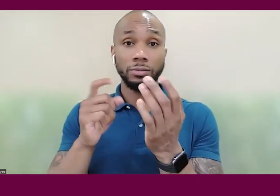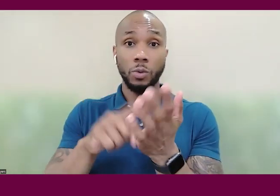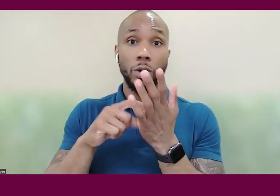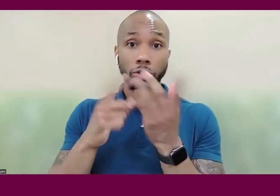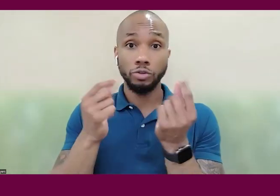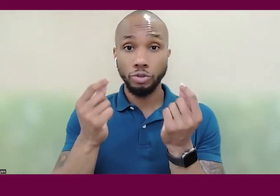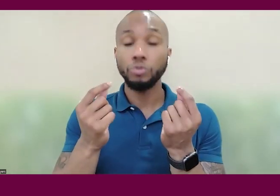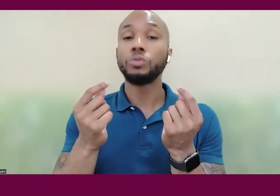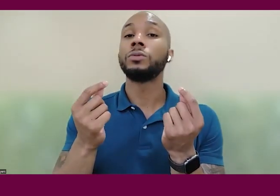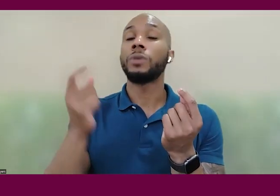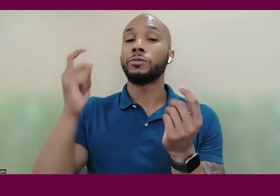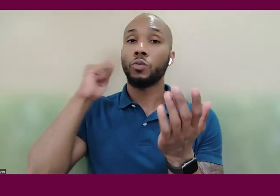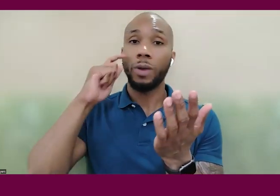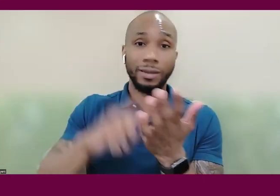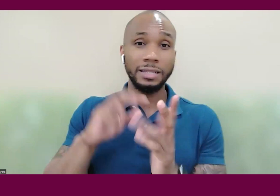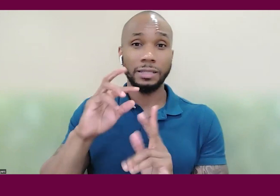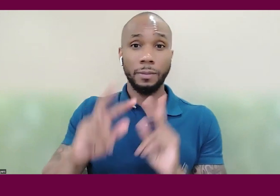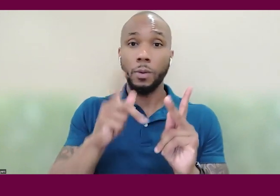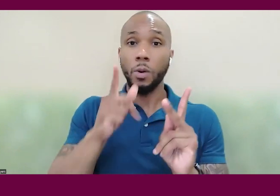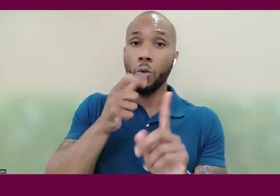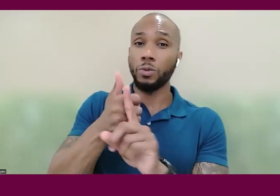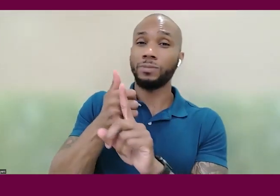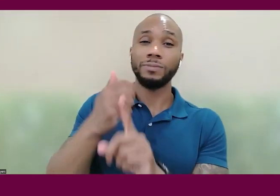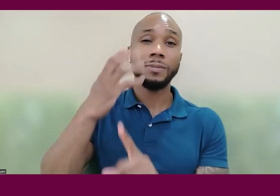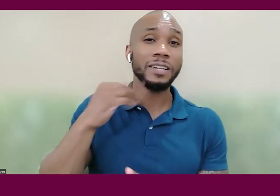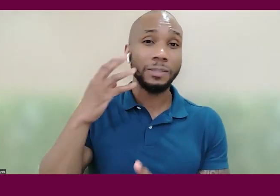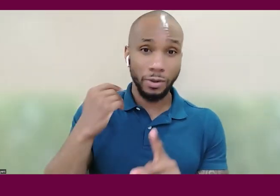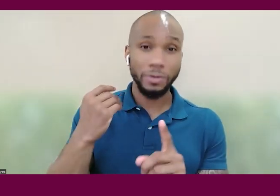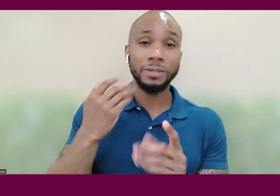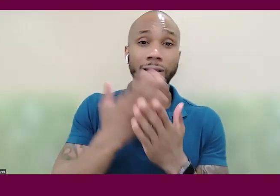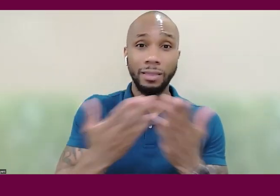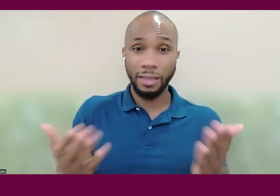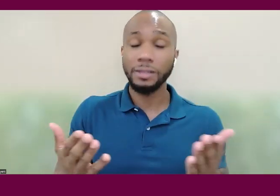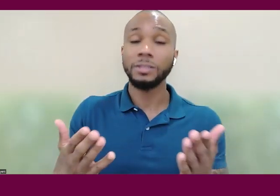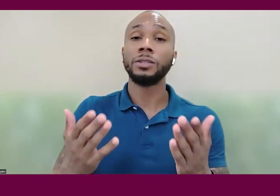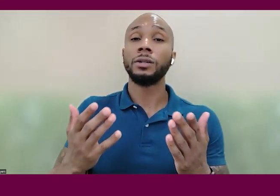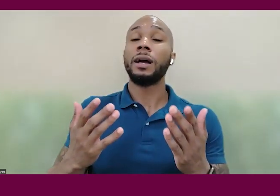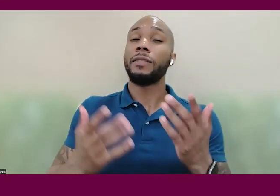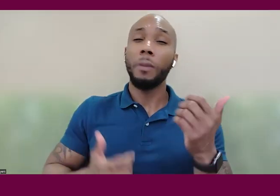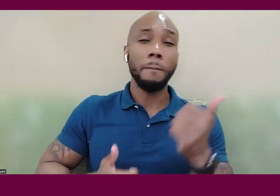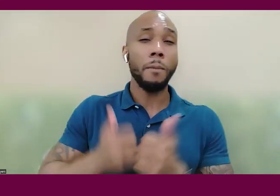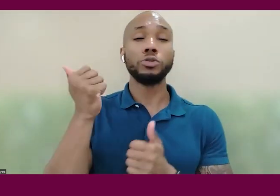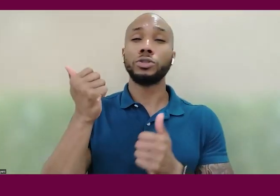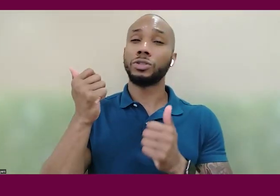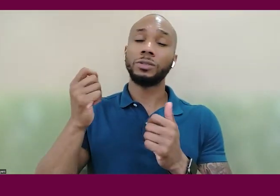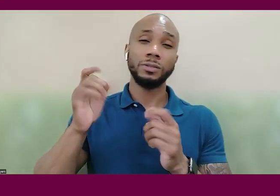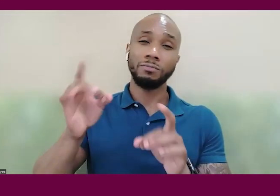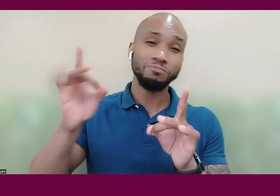you have to recognize that the people who experience this stuff at its most drastic,